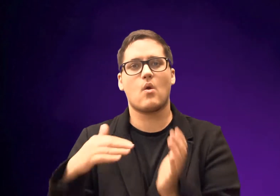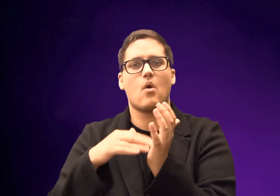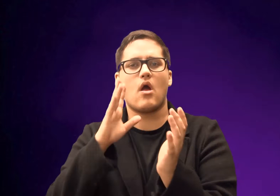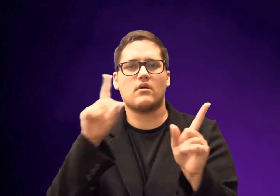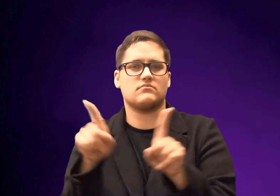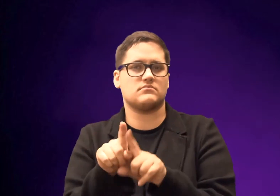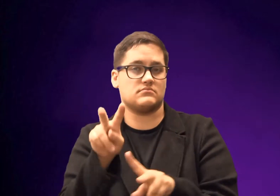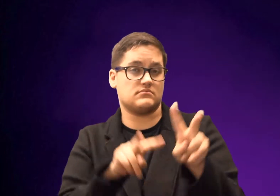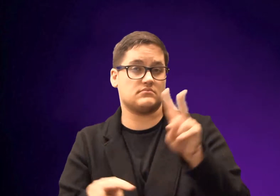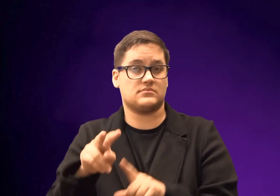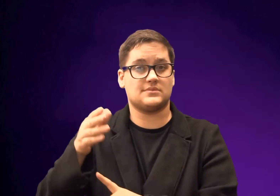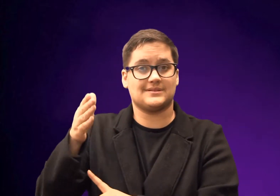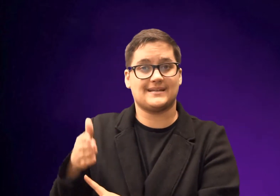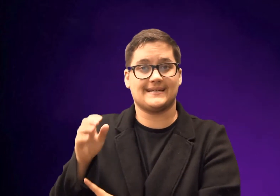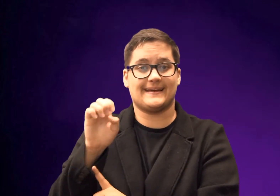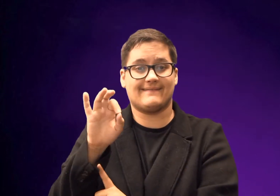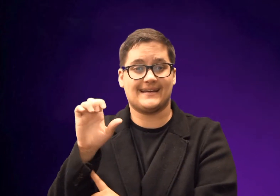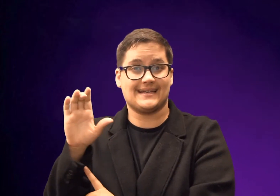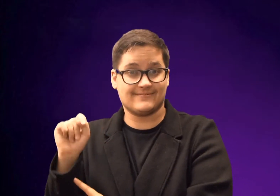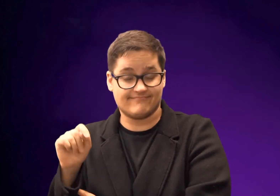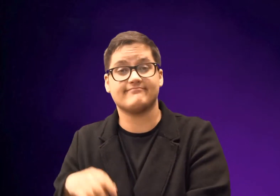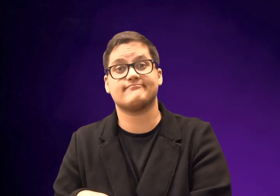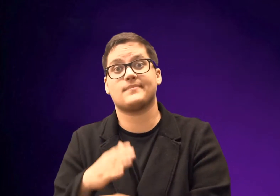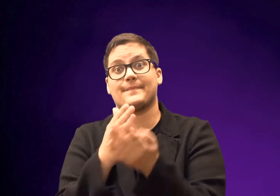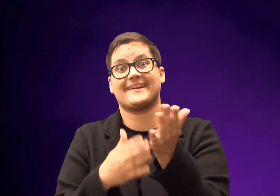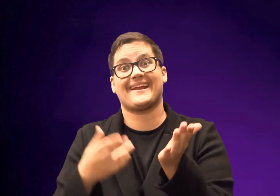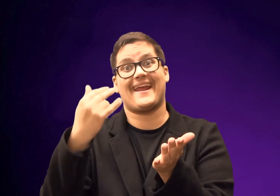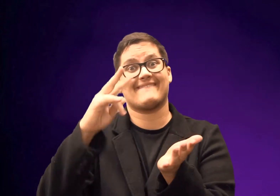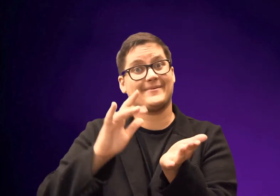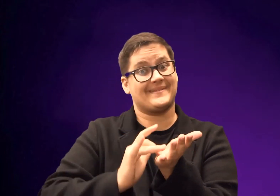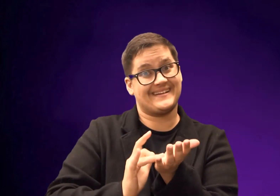Doctors will also monitor side effects, especially because some HIV medicines'